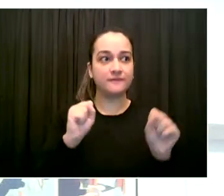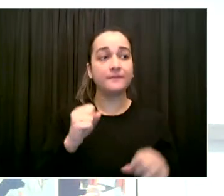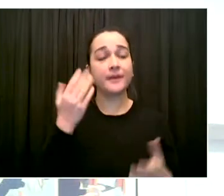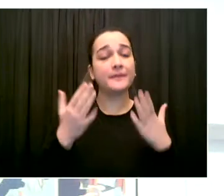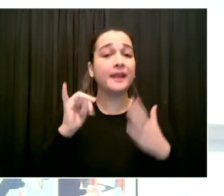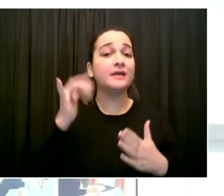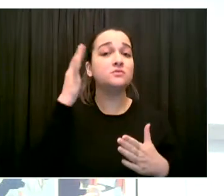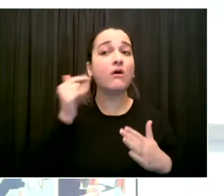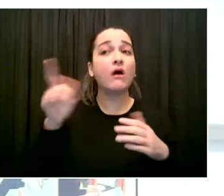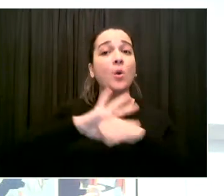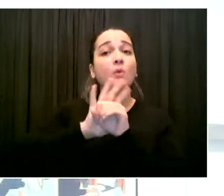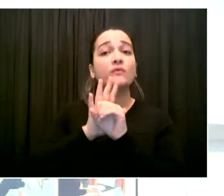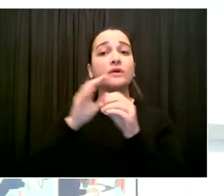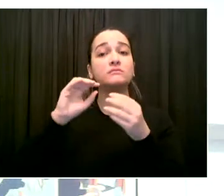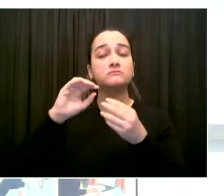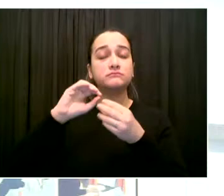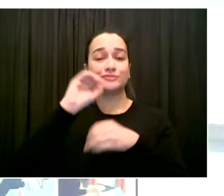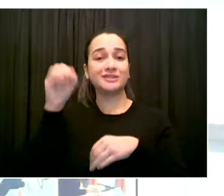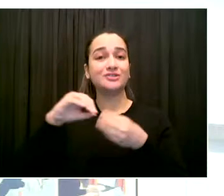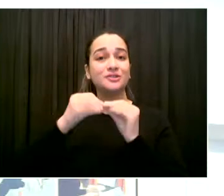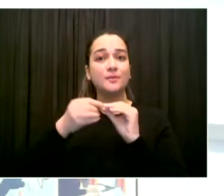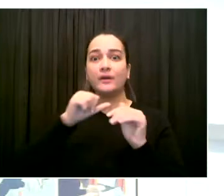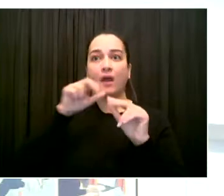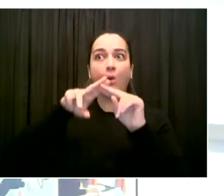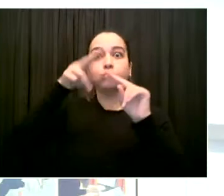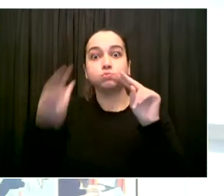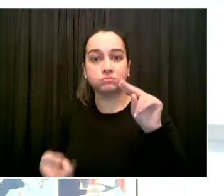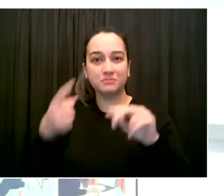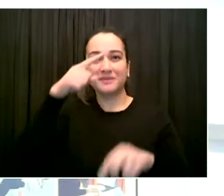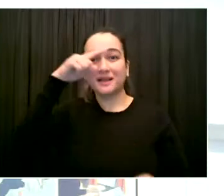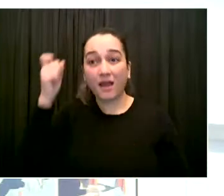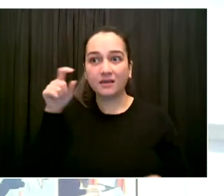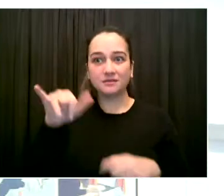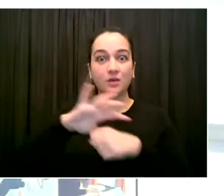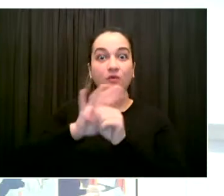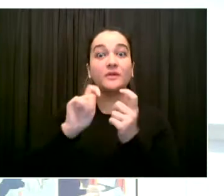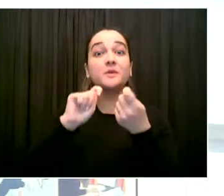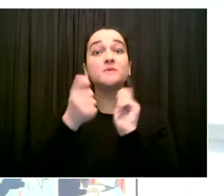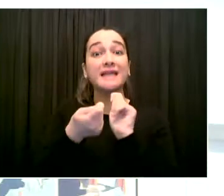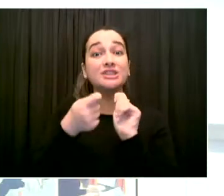THAT THEY ARE NOT COMING DOWN AS QUICKLY AS WE WOULD LIKE BUT THAT'S PRECISELY WHY WE HAVE TO RE-COMMIT THOSE THINGS AND DRIVE